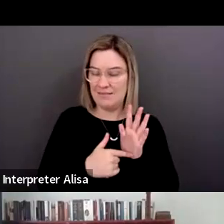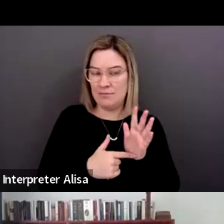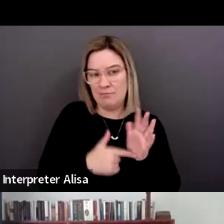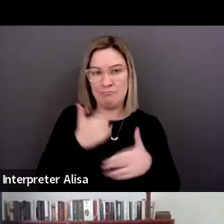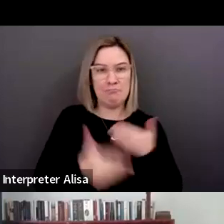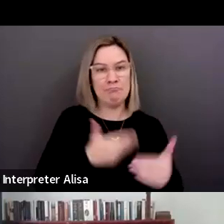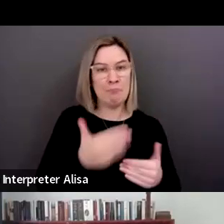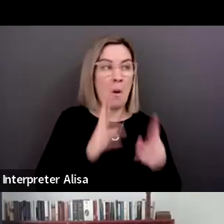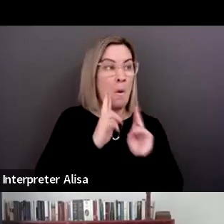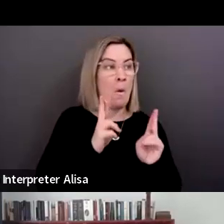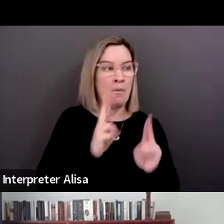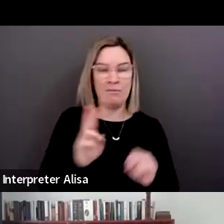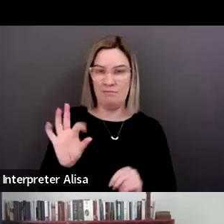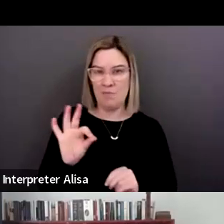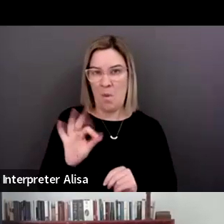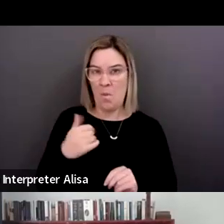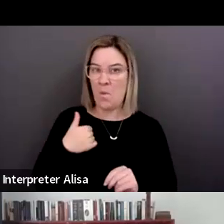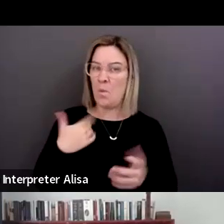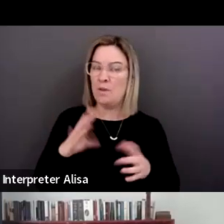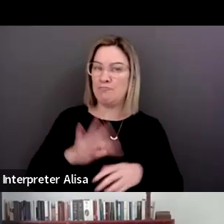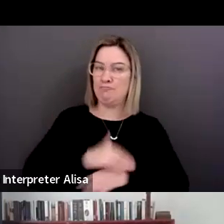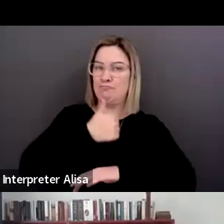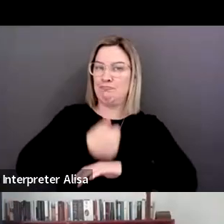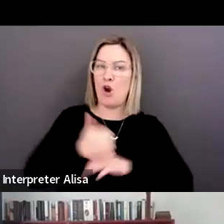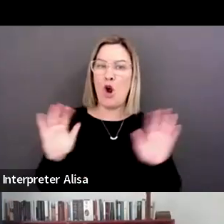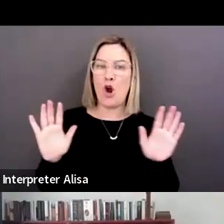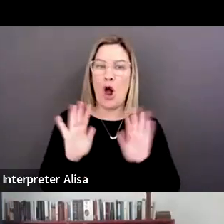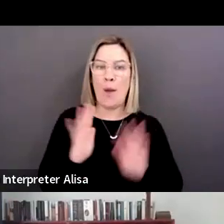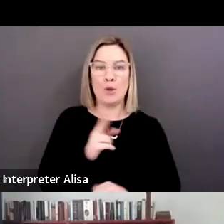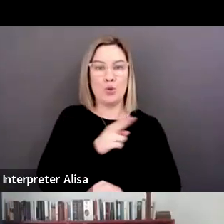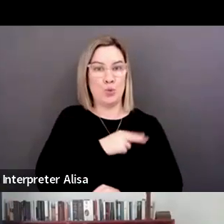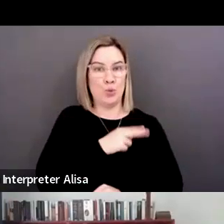around, but we also know it's not about divesting and just going on as normal.